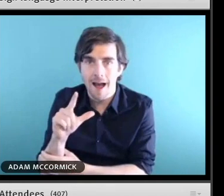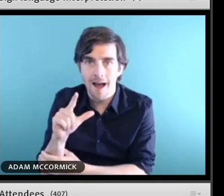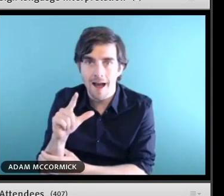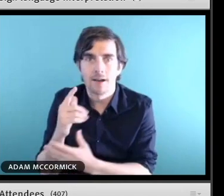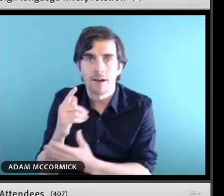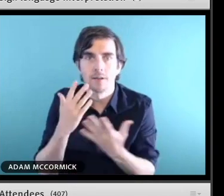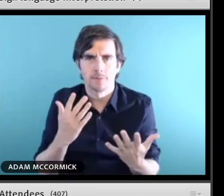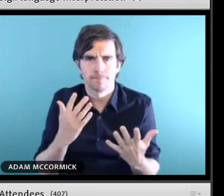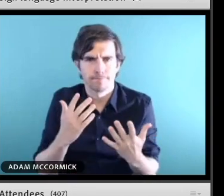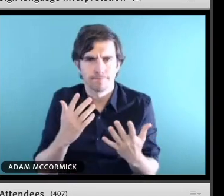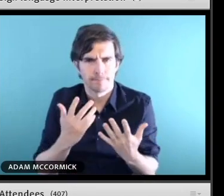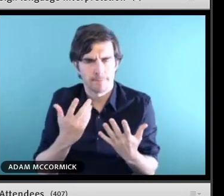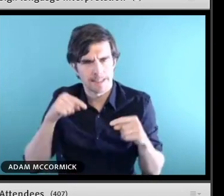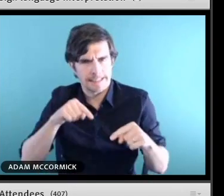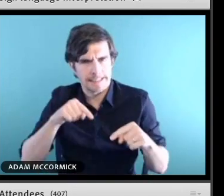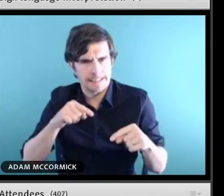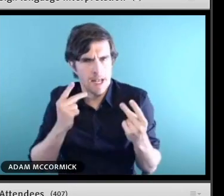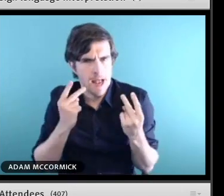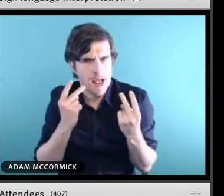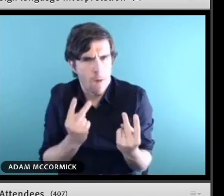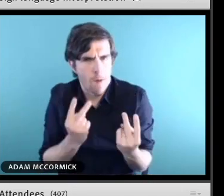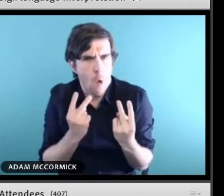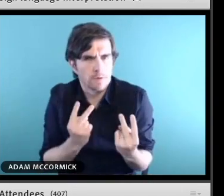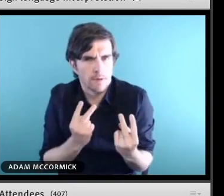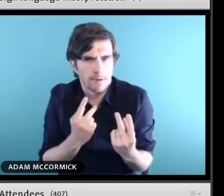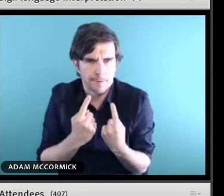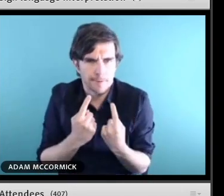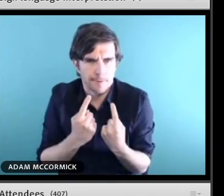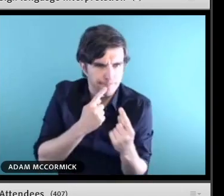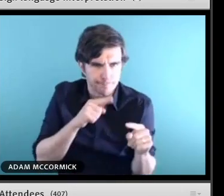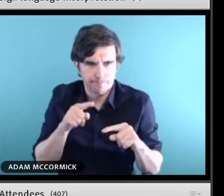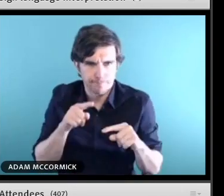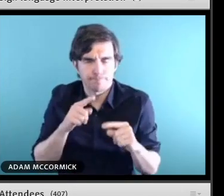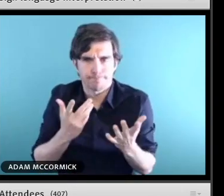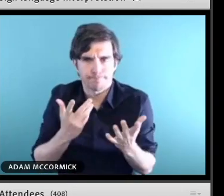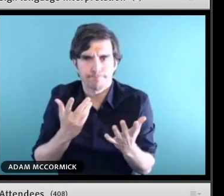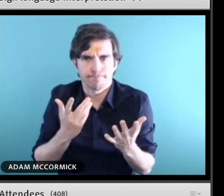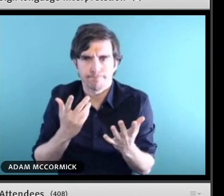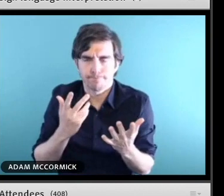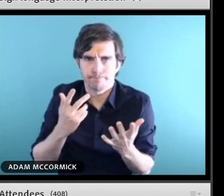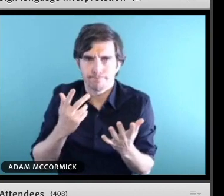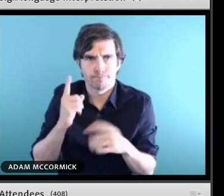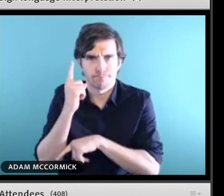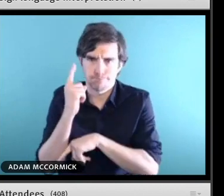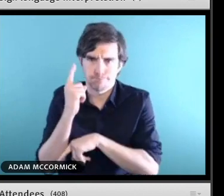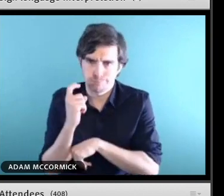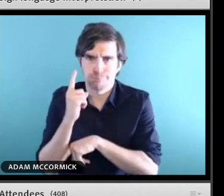this year as a follow on from the ISC task team, which developed the guideline on inclusion